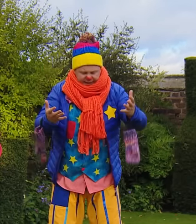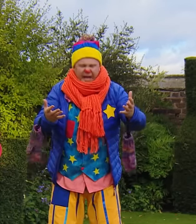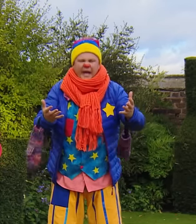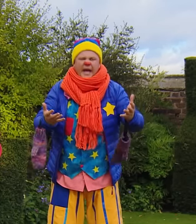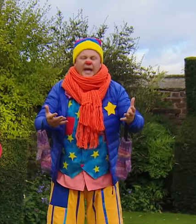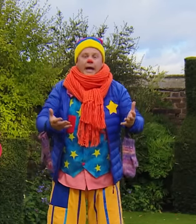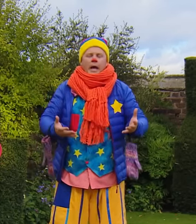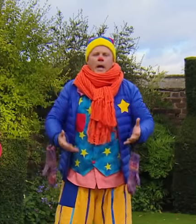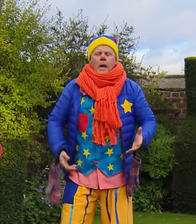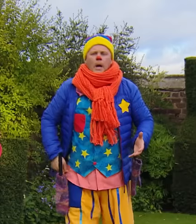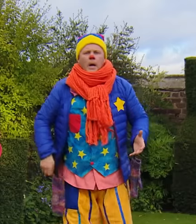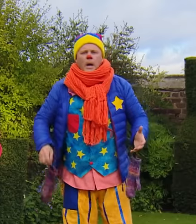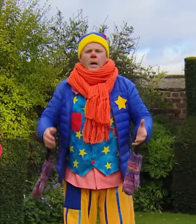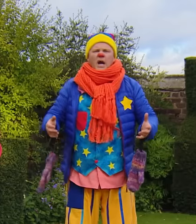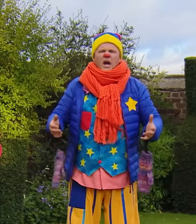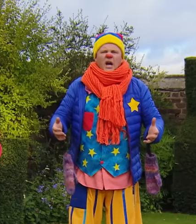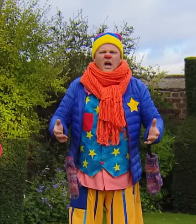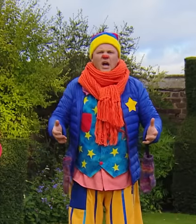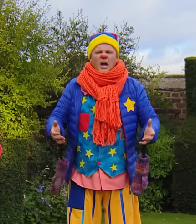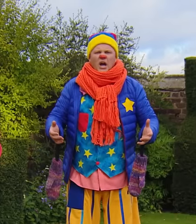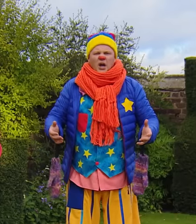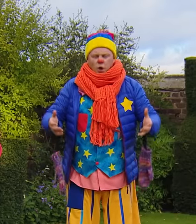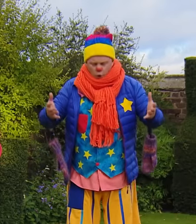mr tumble try stretching by touching your toes